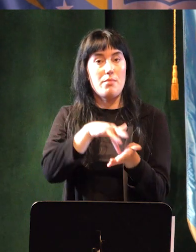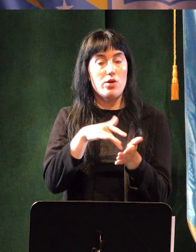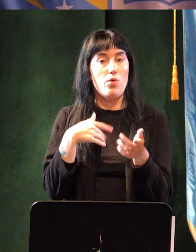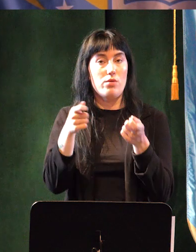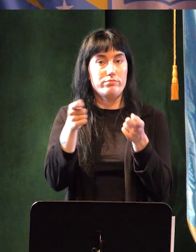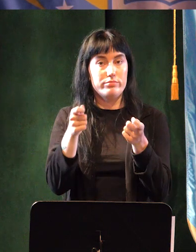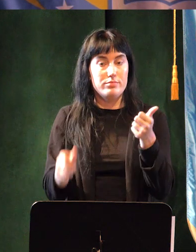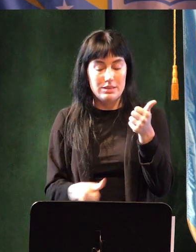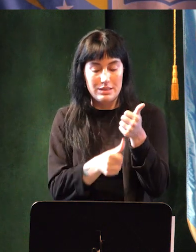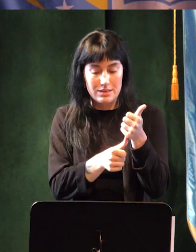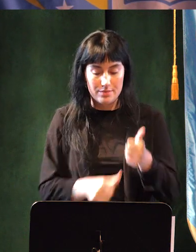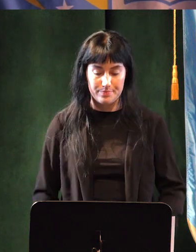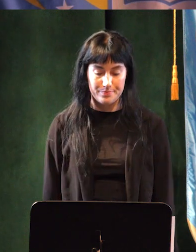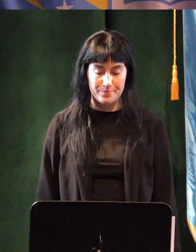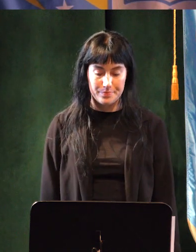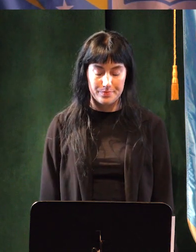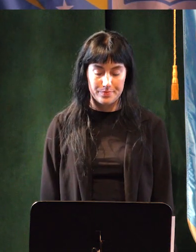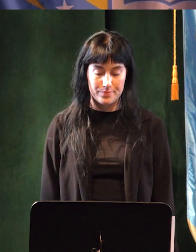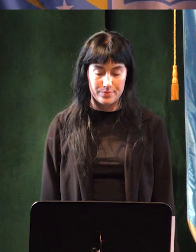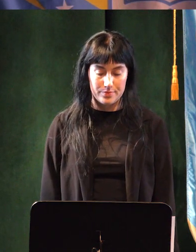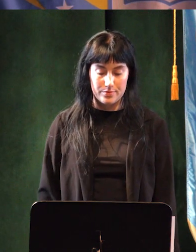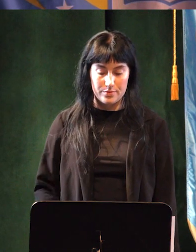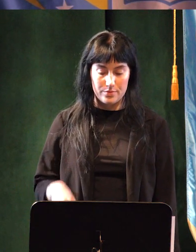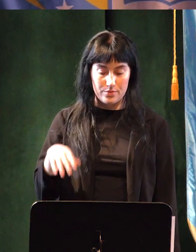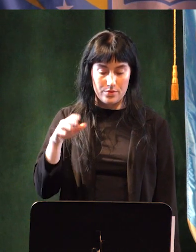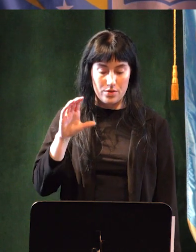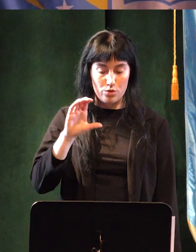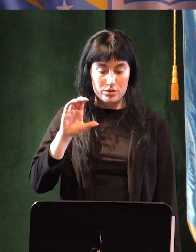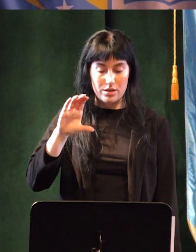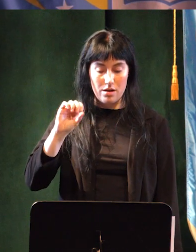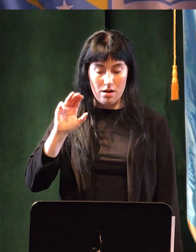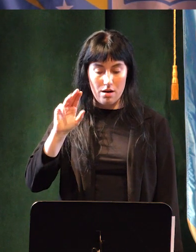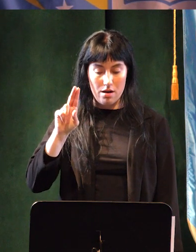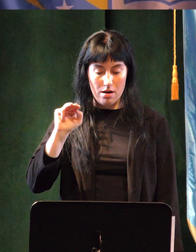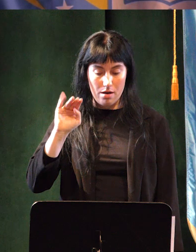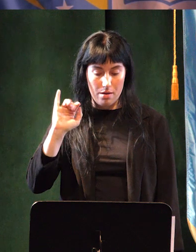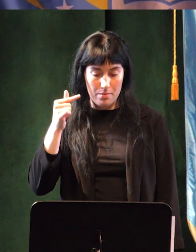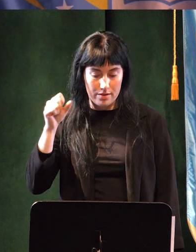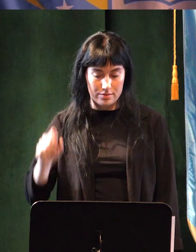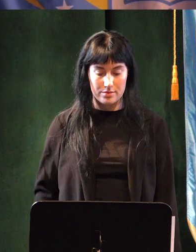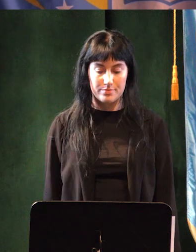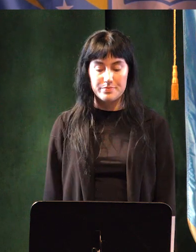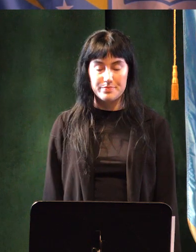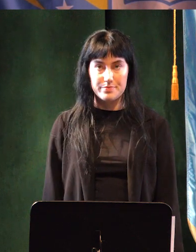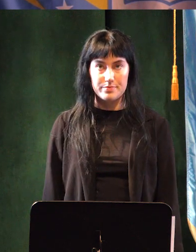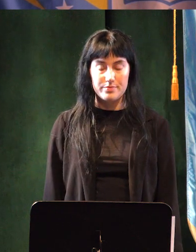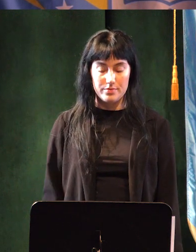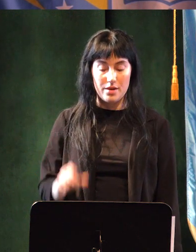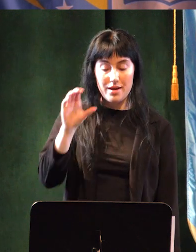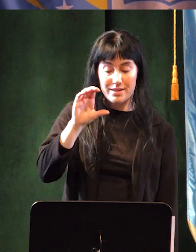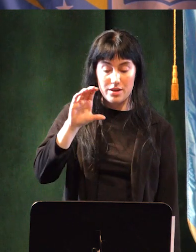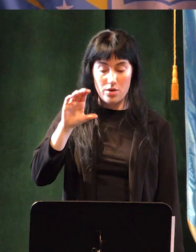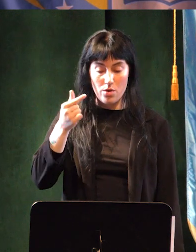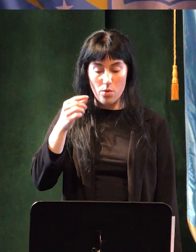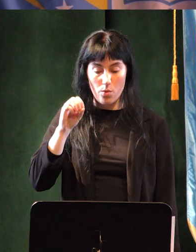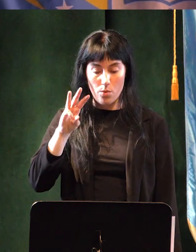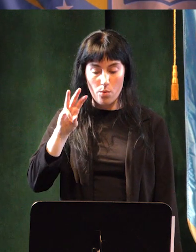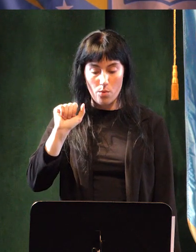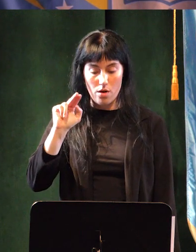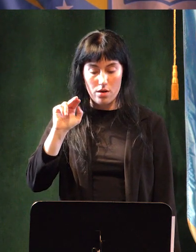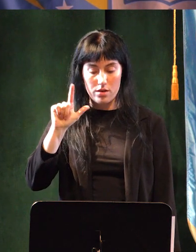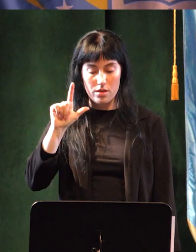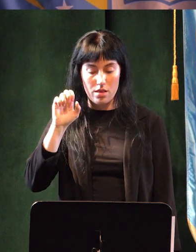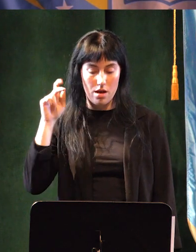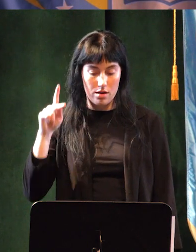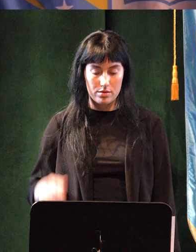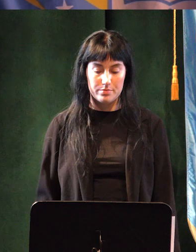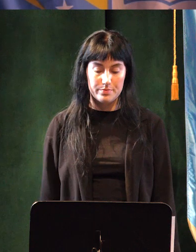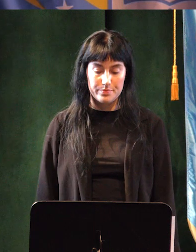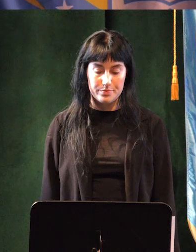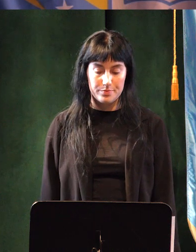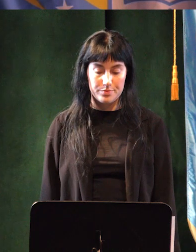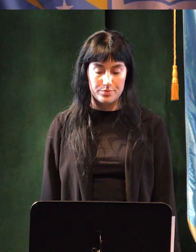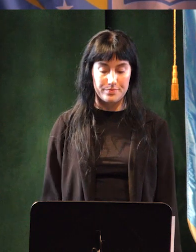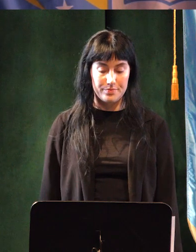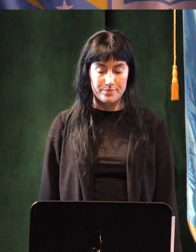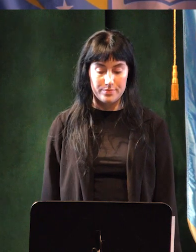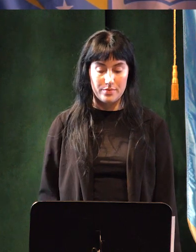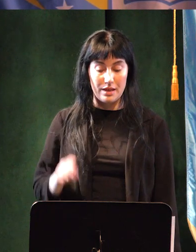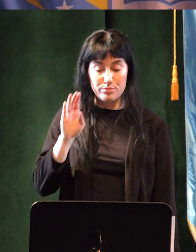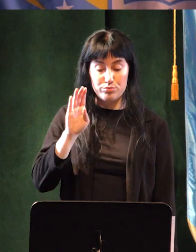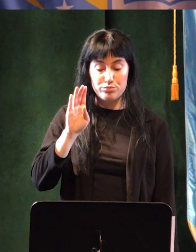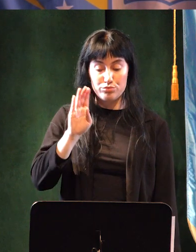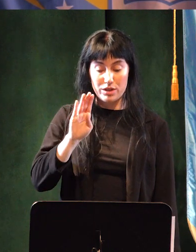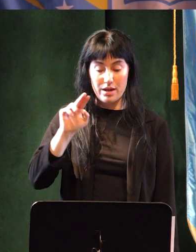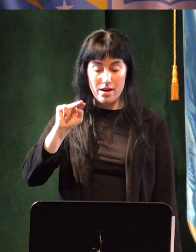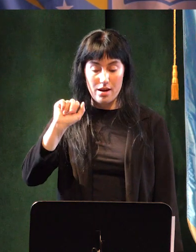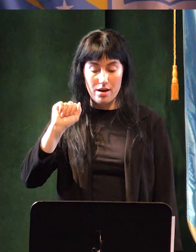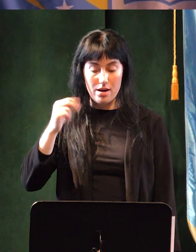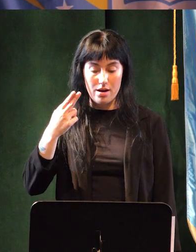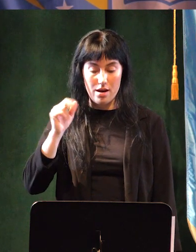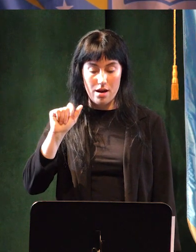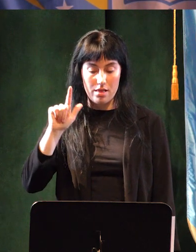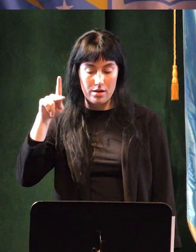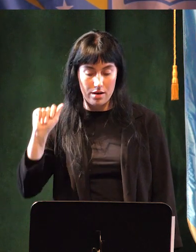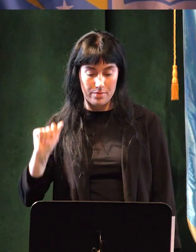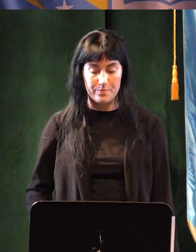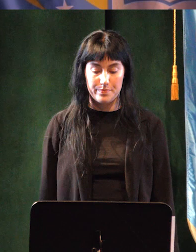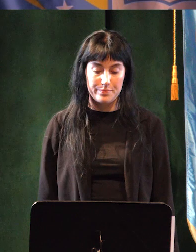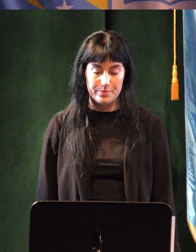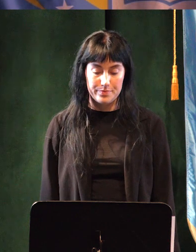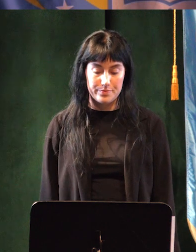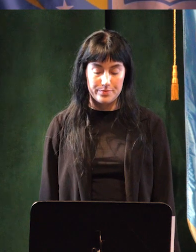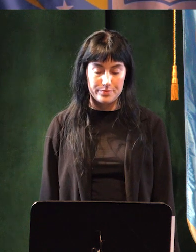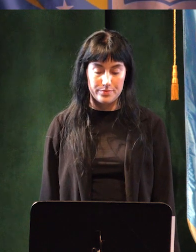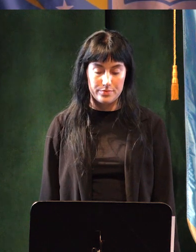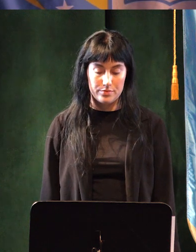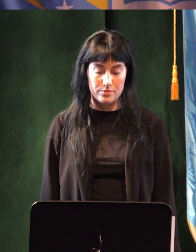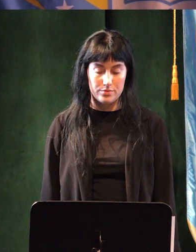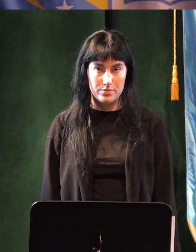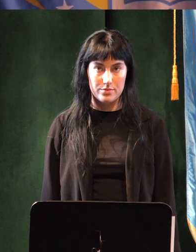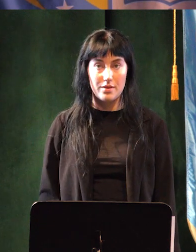assistant Kristin Cummings Cassandra qualen lock Brittany Nauta Elizabeth